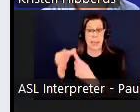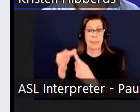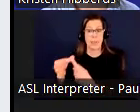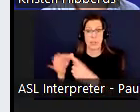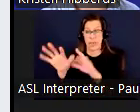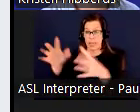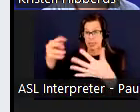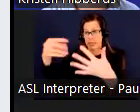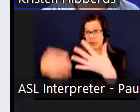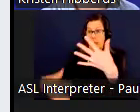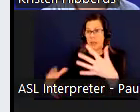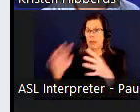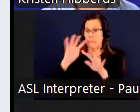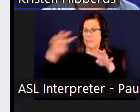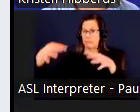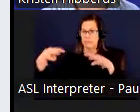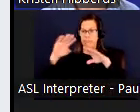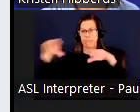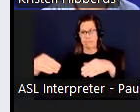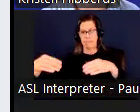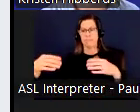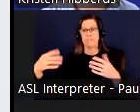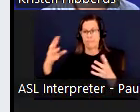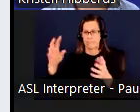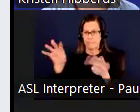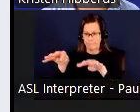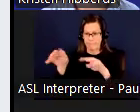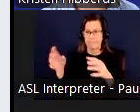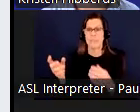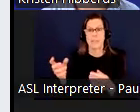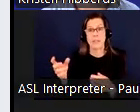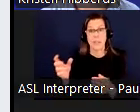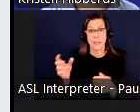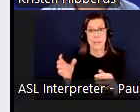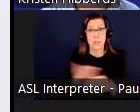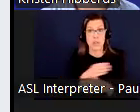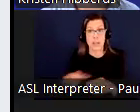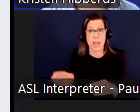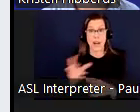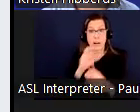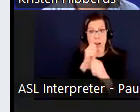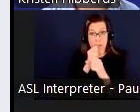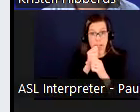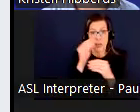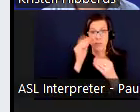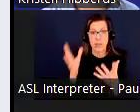to share confidential information with with community partners who are able to